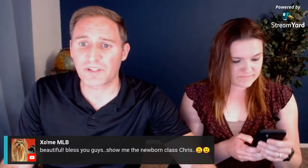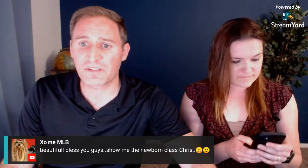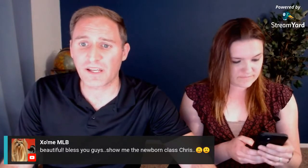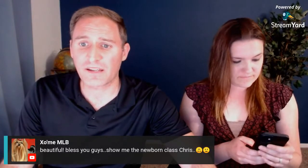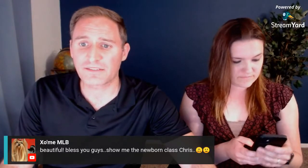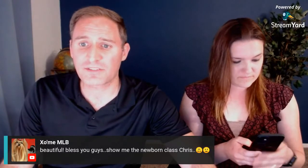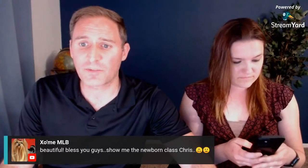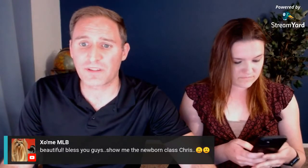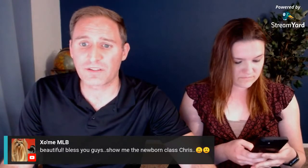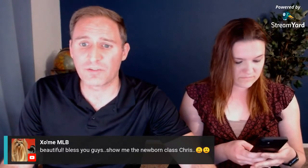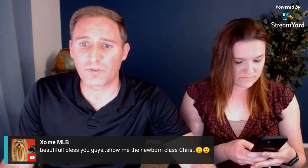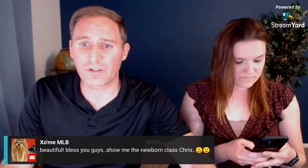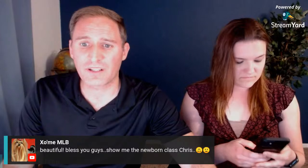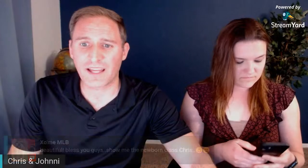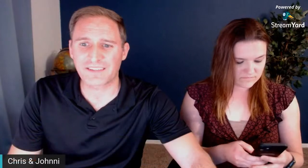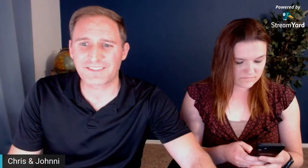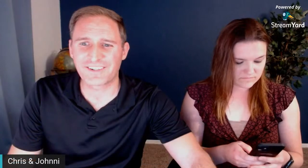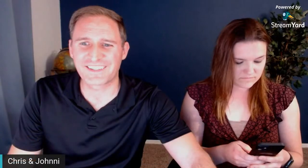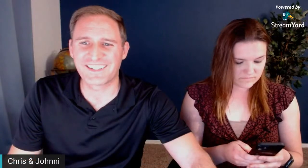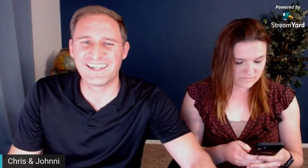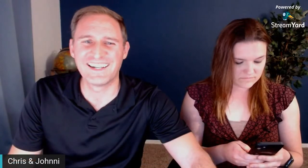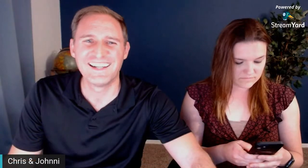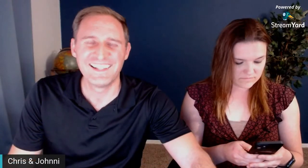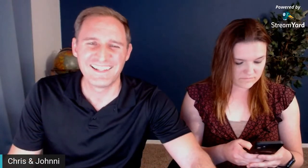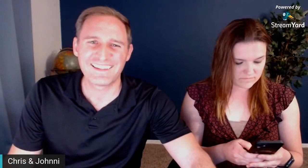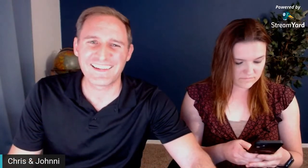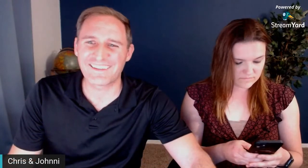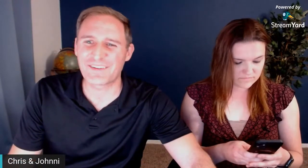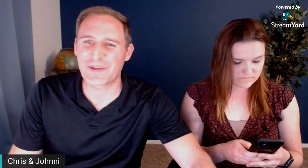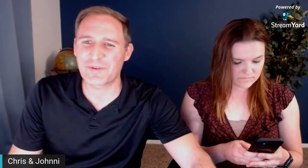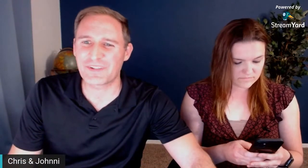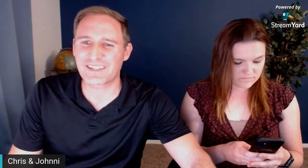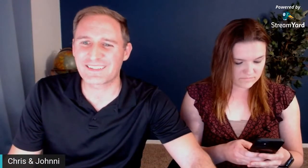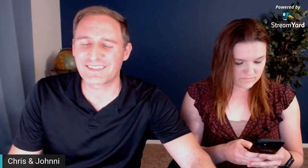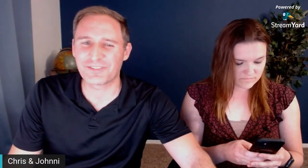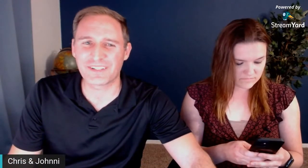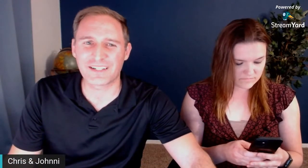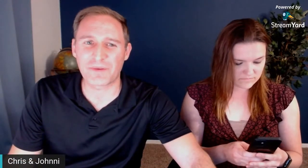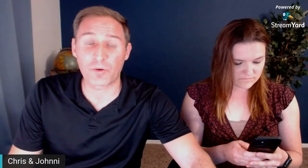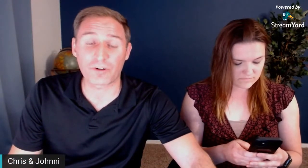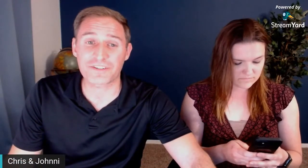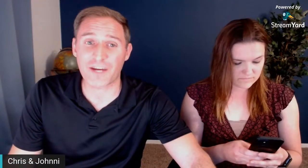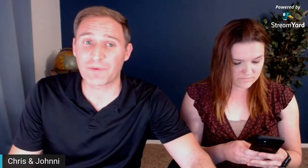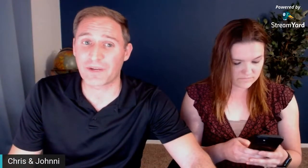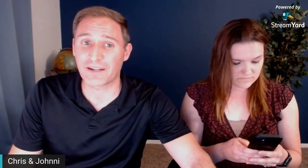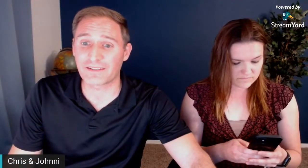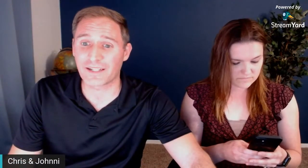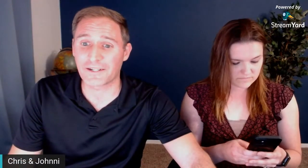bless you guys show me the newborn class chris yeah but maybe we can do a workshop about um